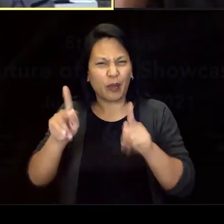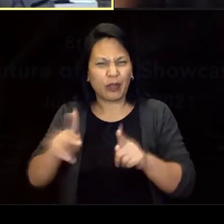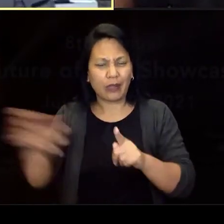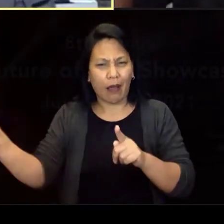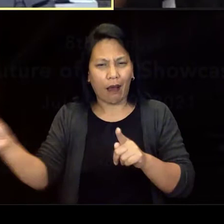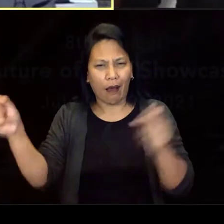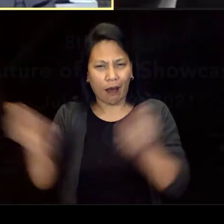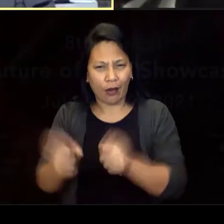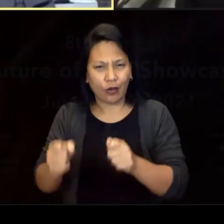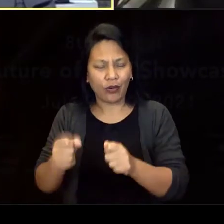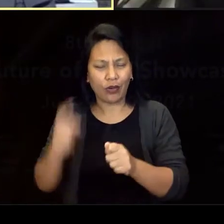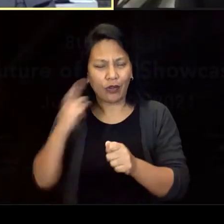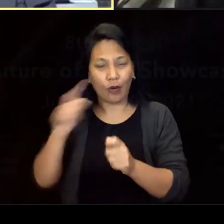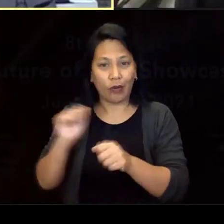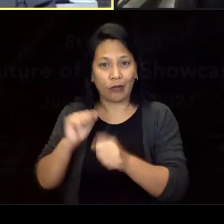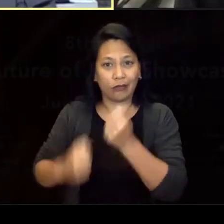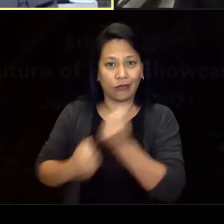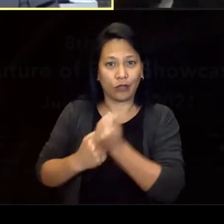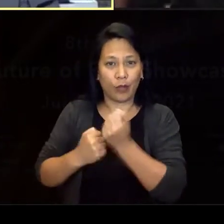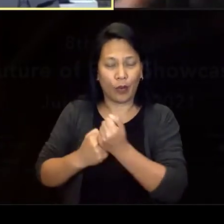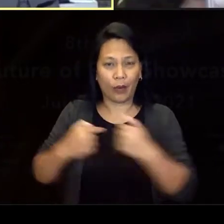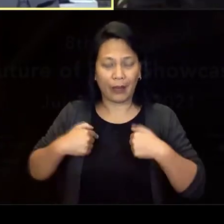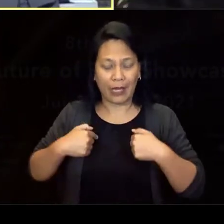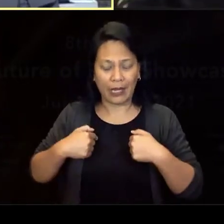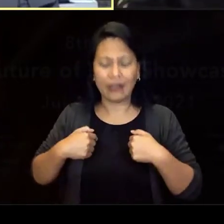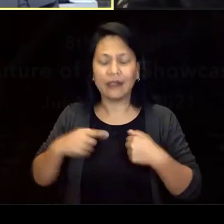they called in someone to do the second half of the shoot.